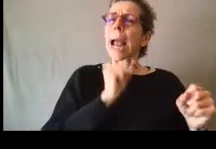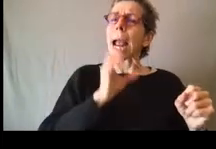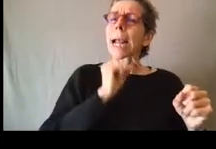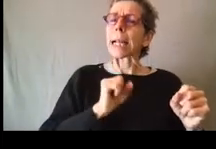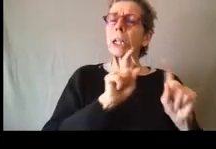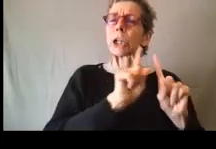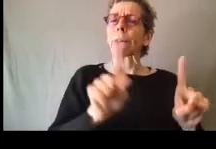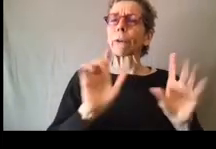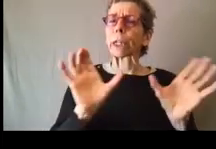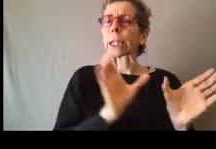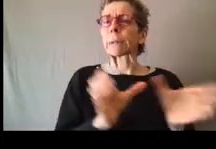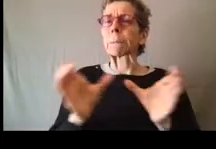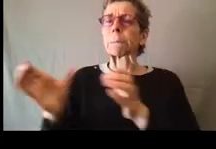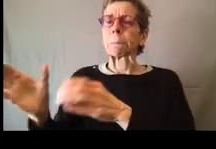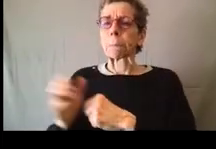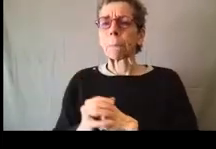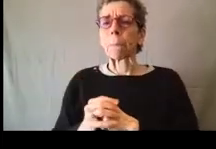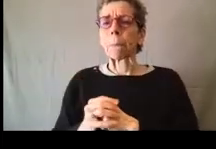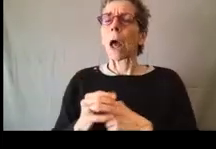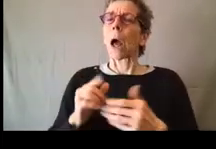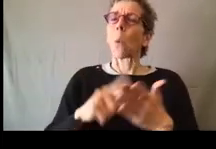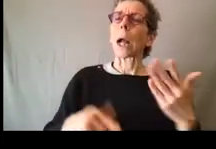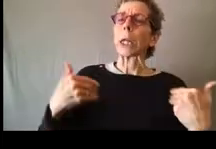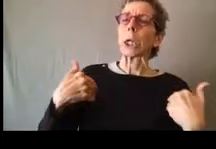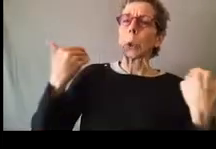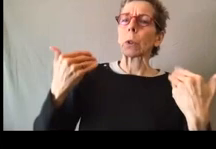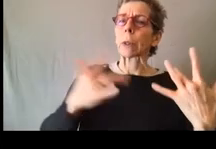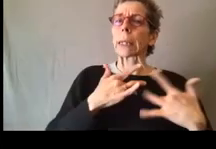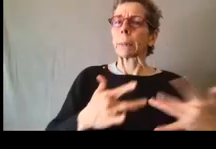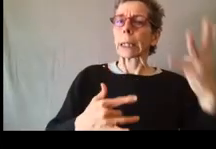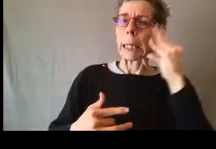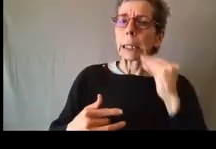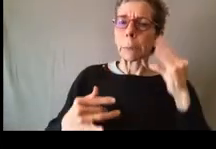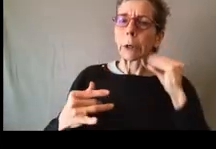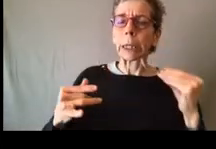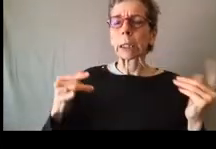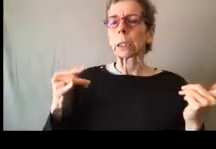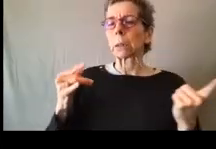transition age youth experience accommodation requests have been. Understanding the effects